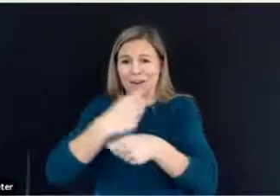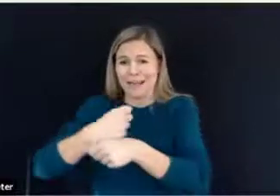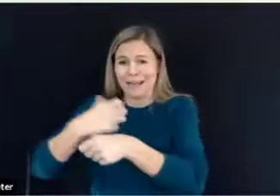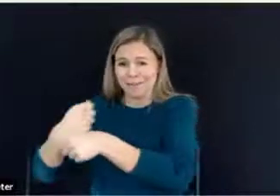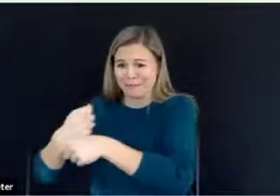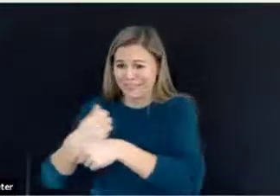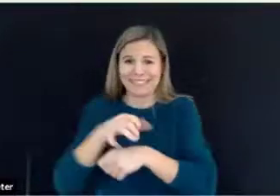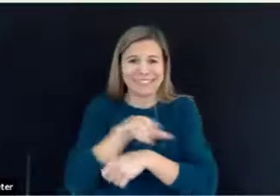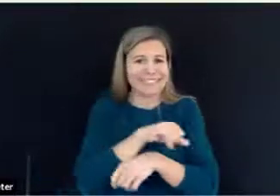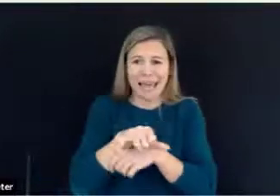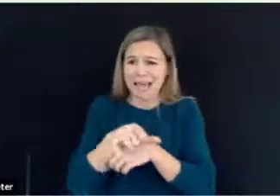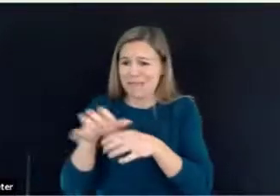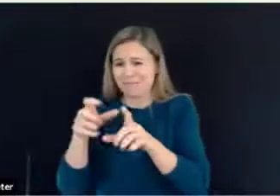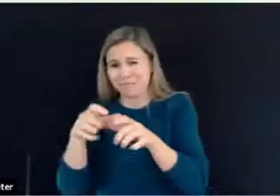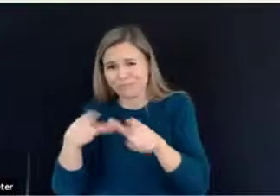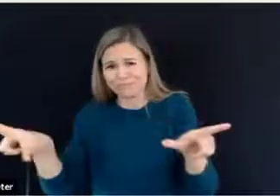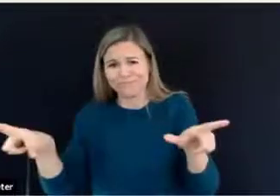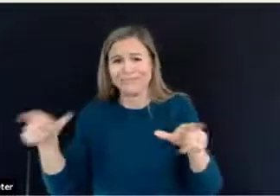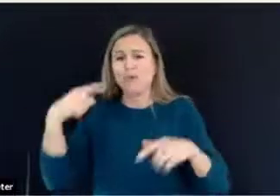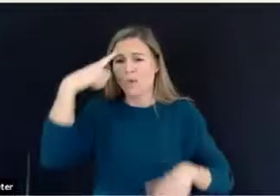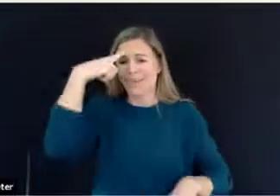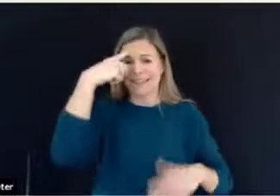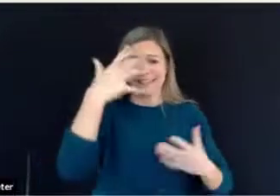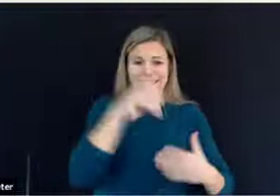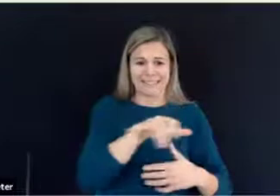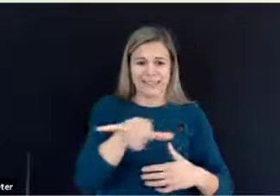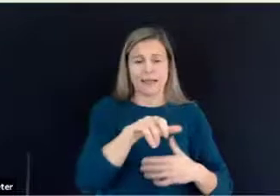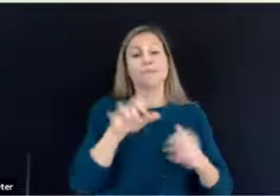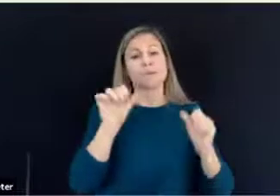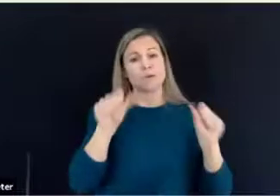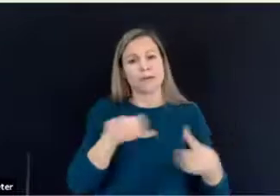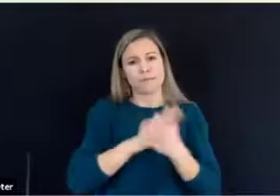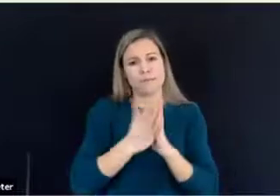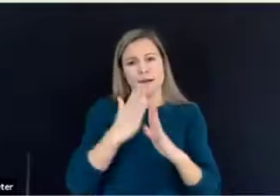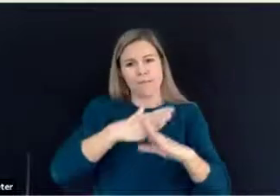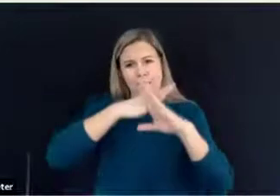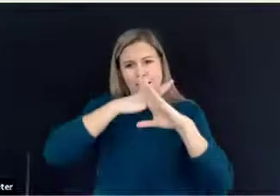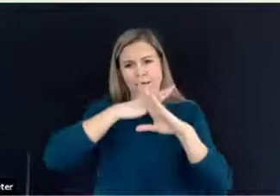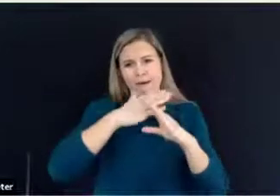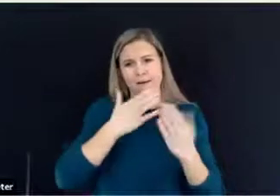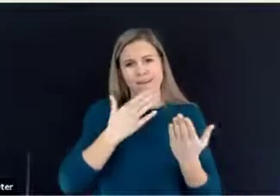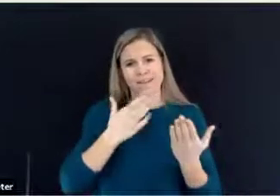So, I really think that this can be a barrier in itself, and that's why we're so grateful to be able to talk,